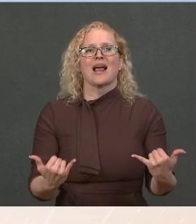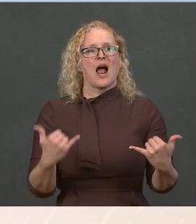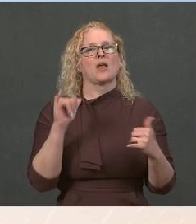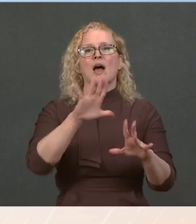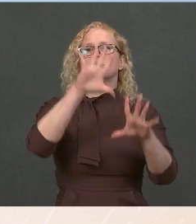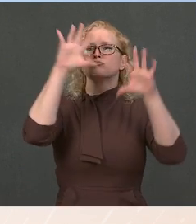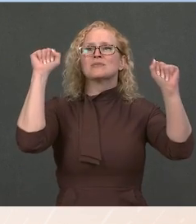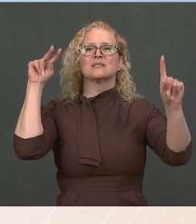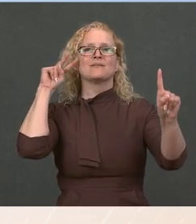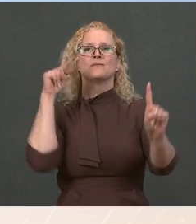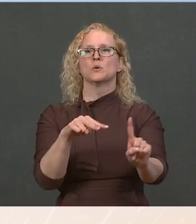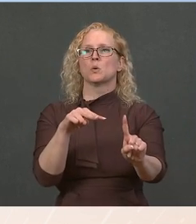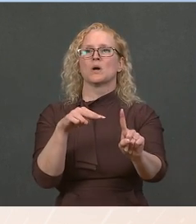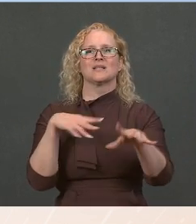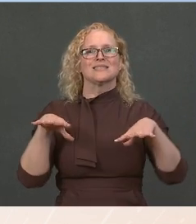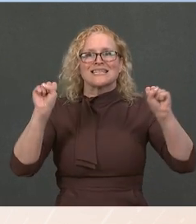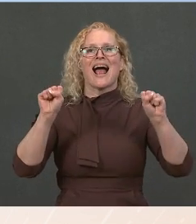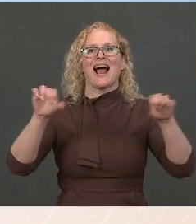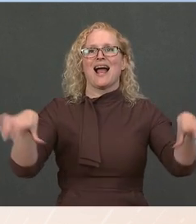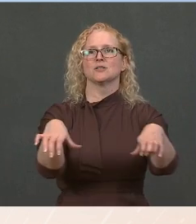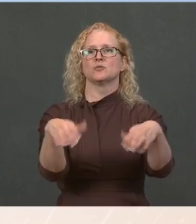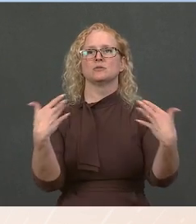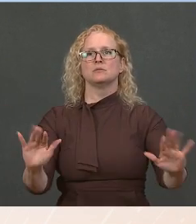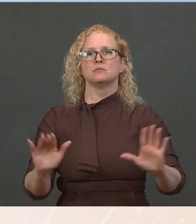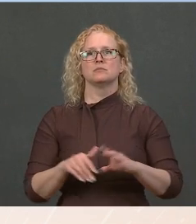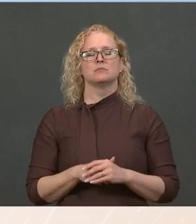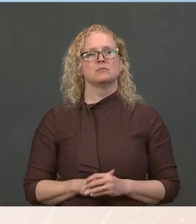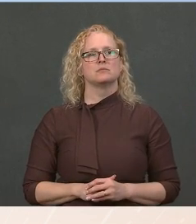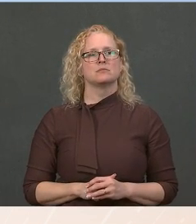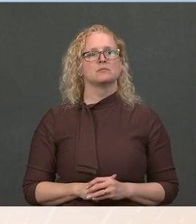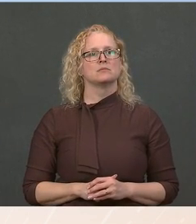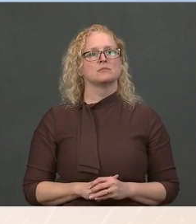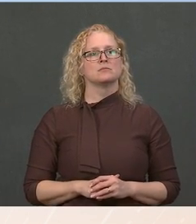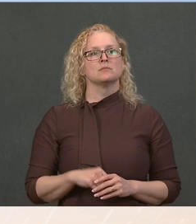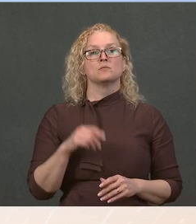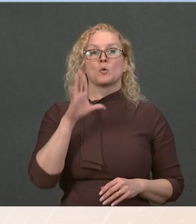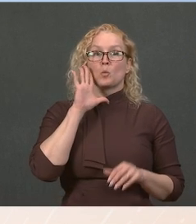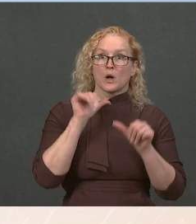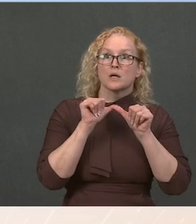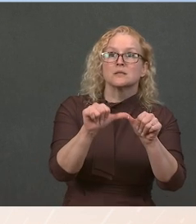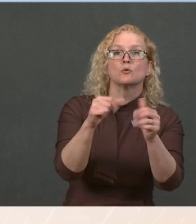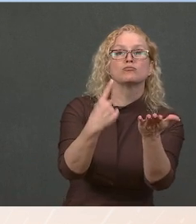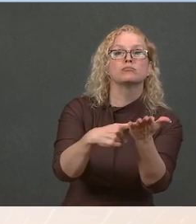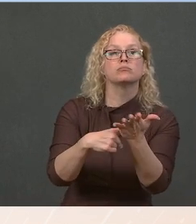He continues to talk to members, continue to lay out, "Okay, look, you know, this bill, if we get this through,